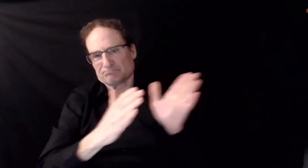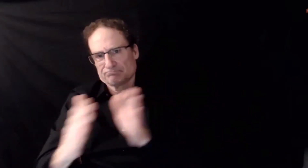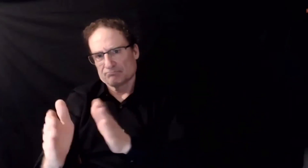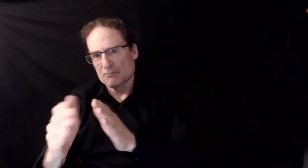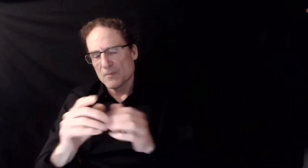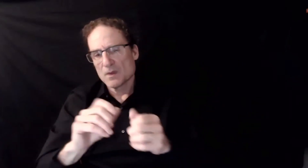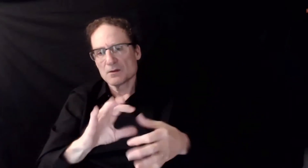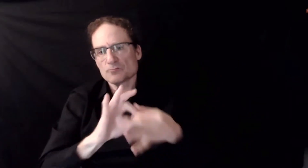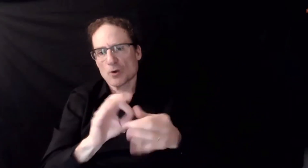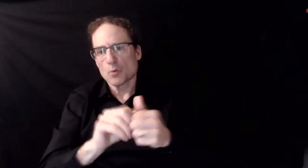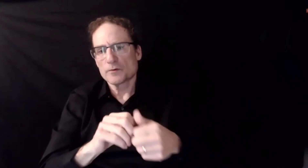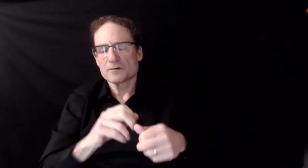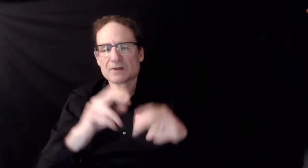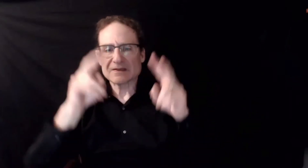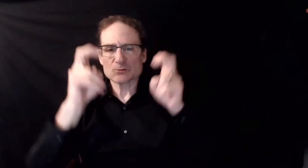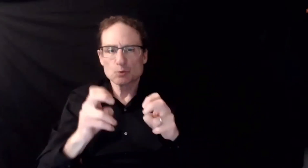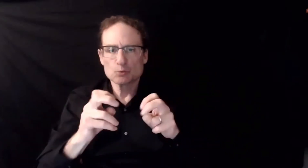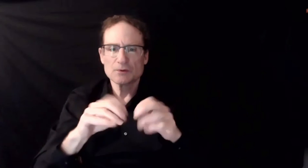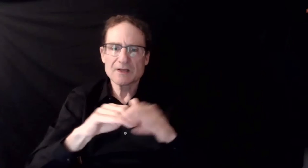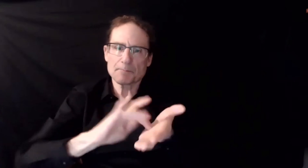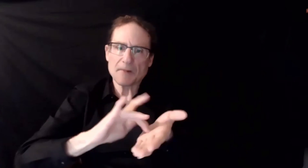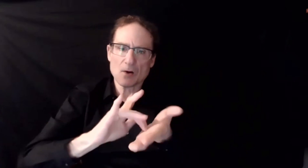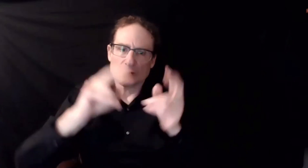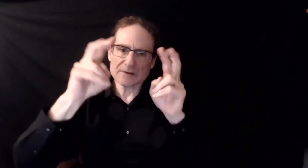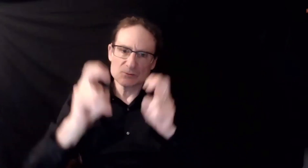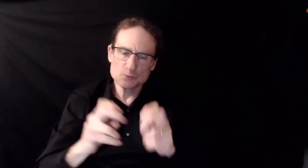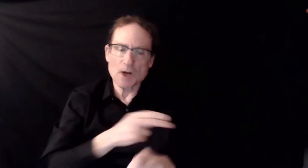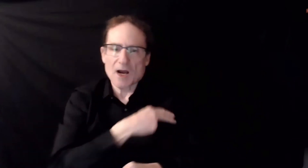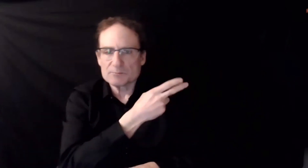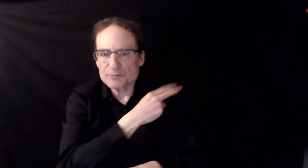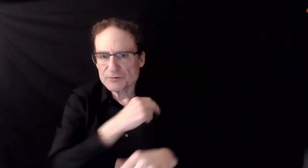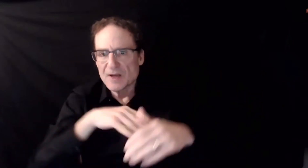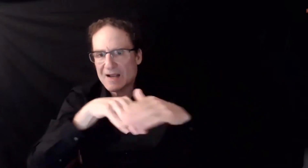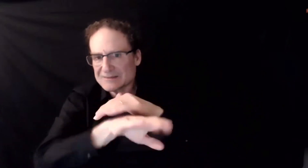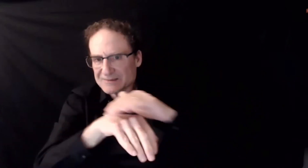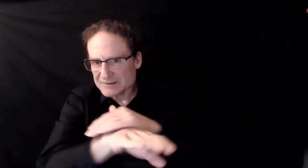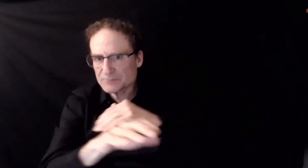and specifically addressing issues in hospitals with access